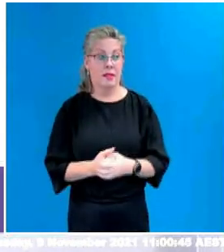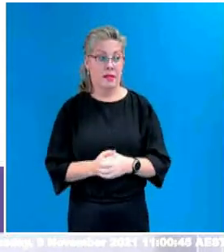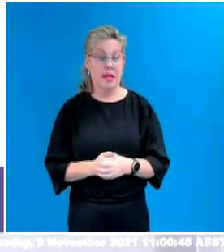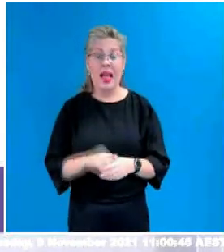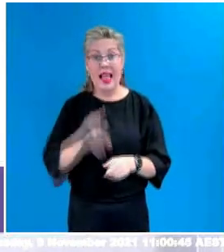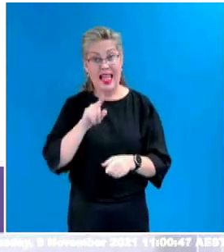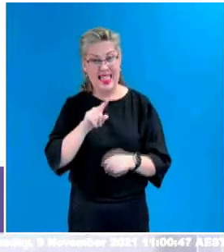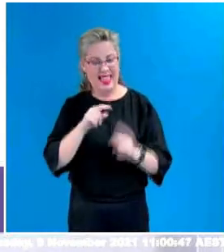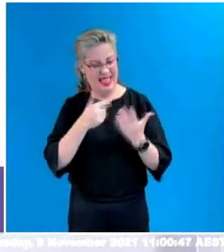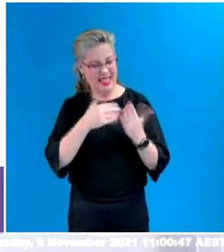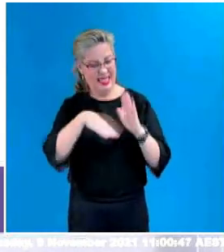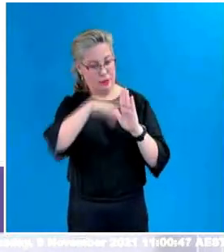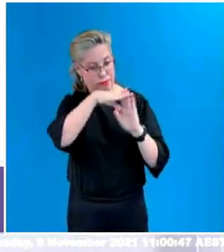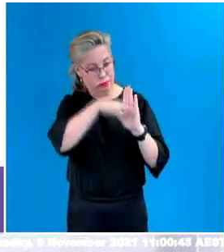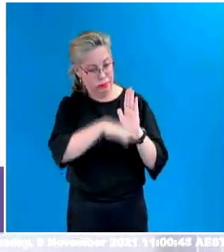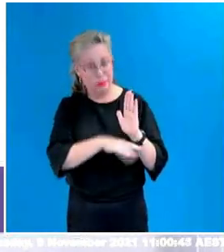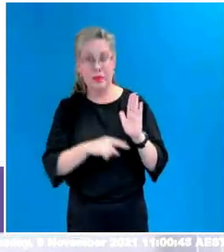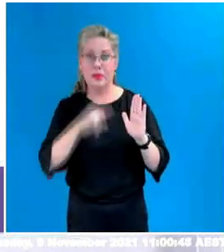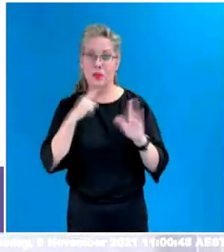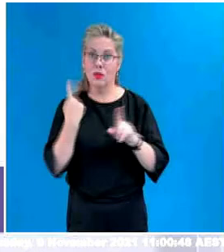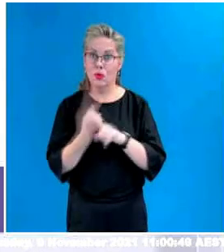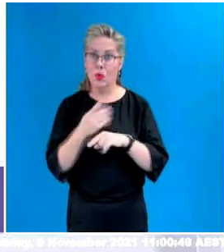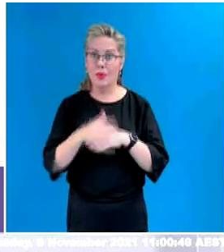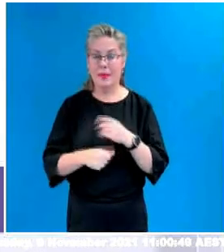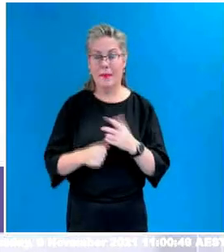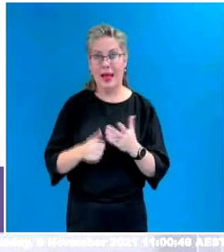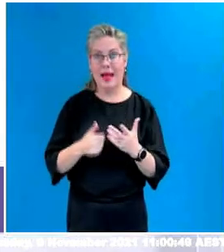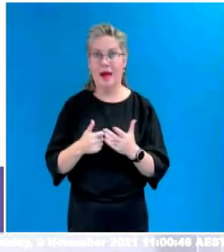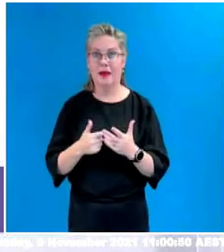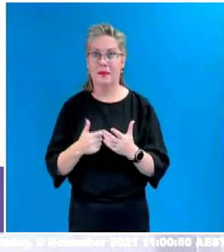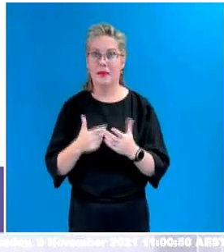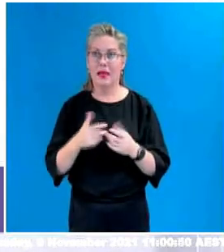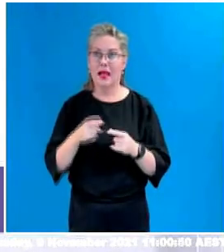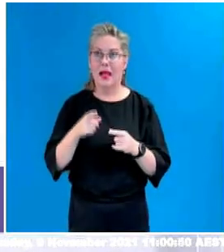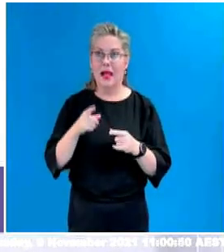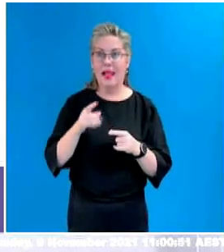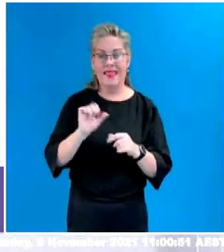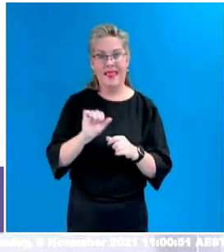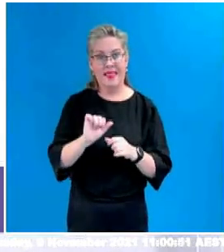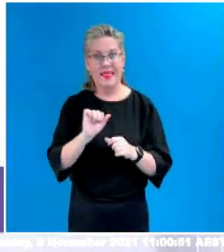expectations of states, being countries, and businesses in preventing and